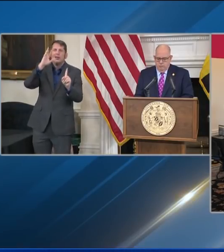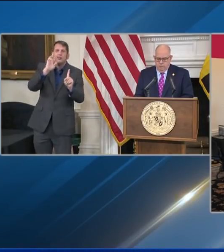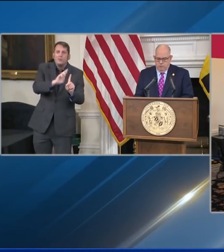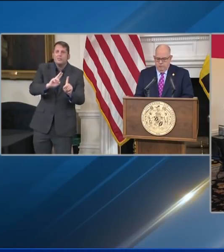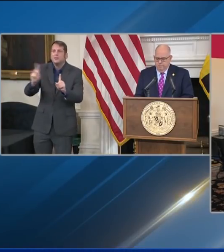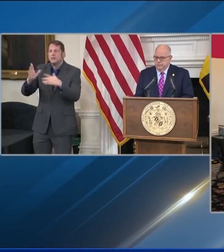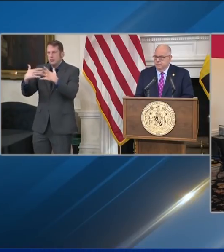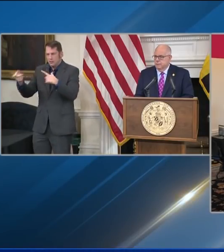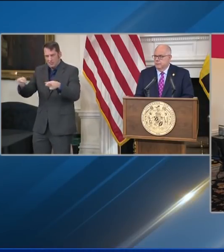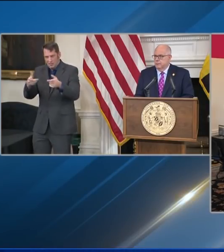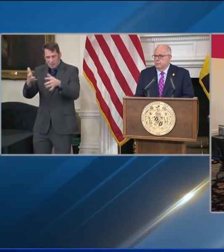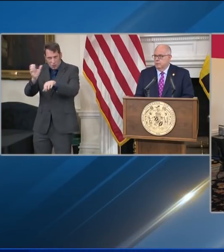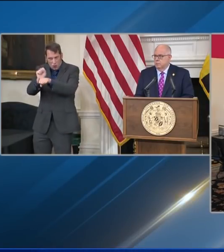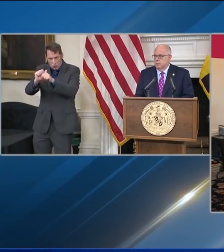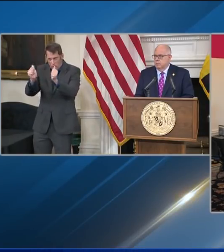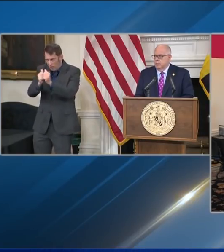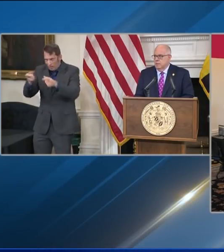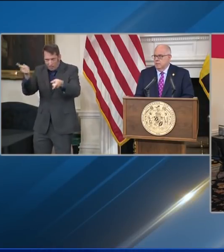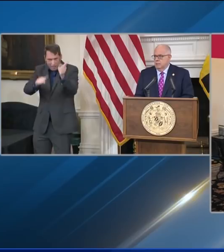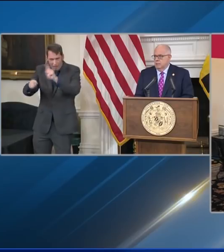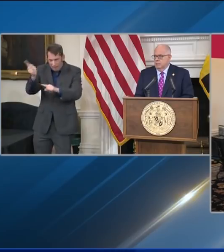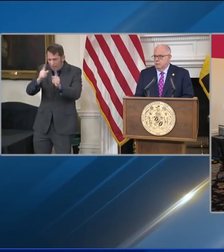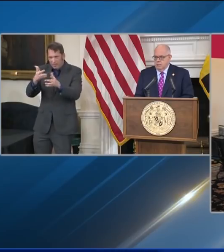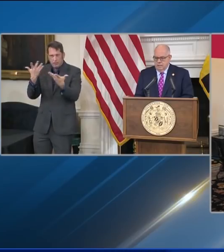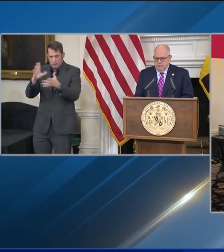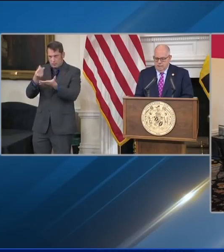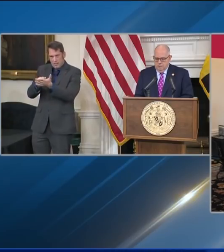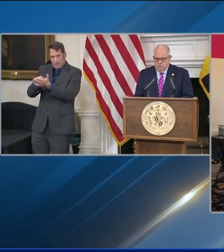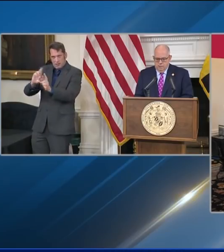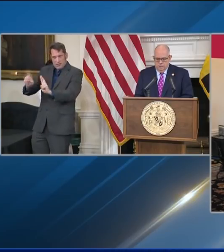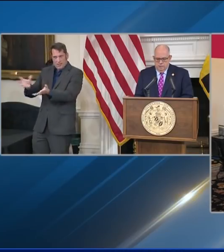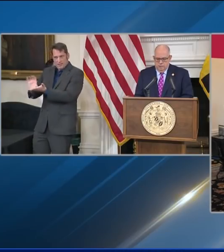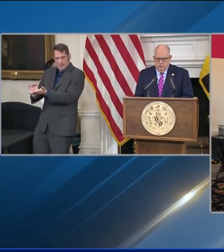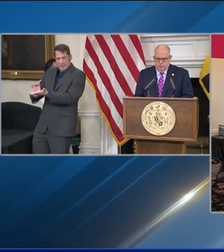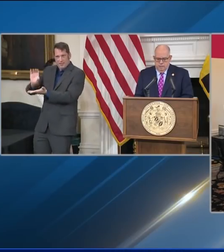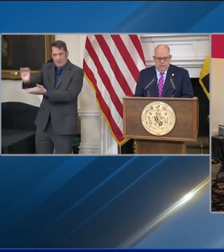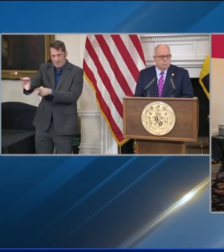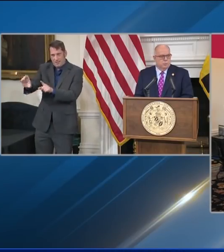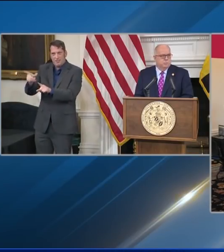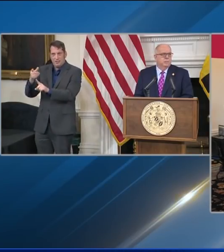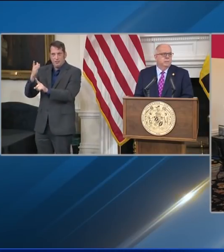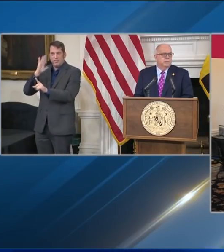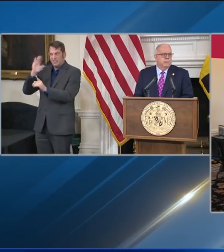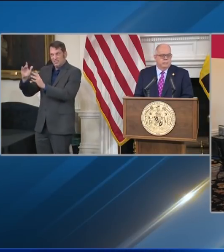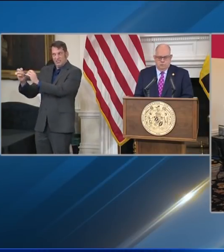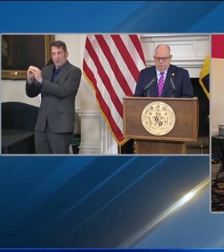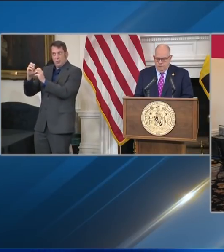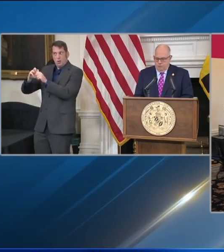TO PUT PARTISAN POLITICS ASIDE AND TO REACH A COMPROMISE ON THE STIMULUS BILL.